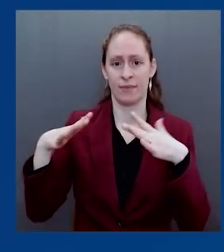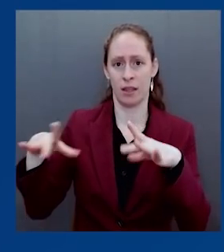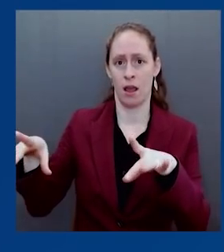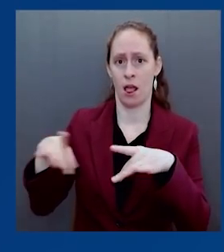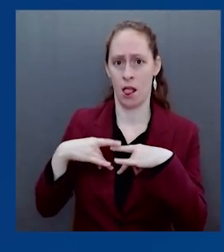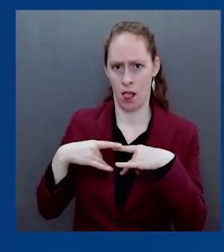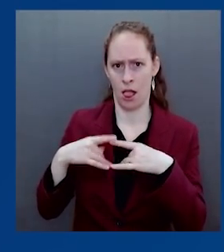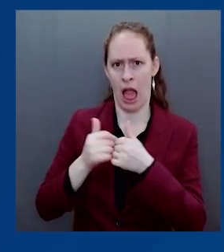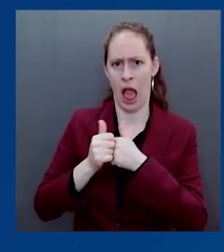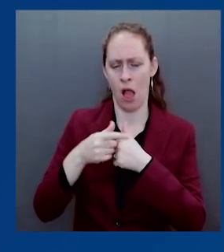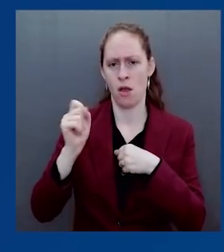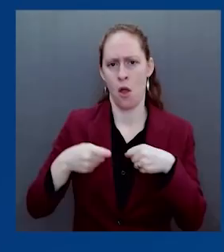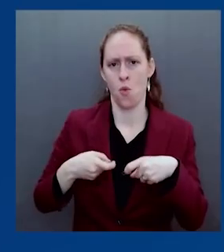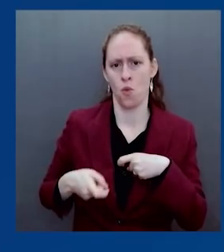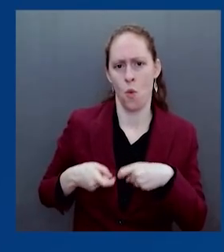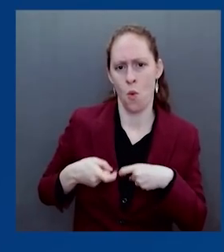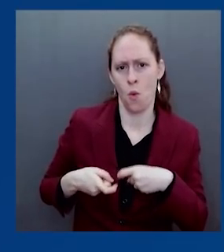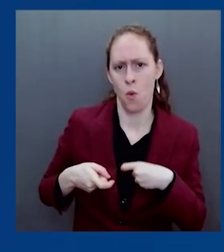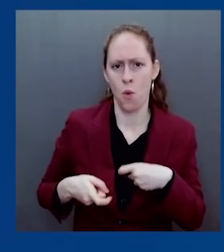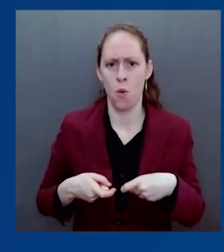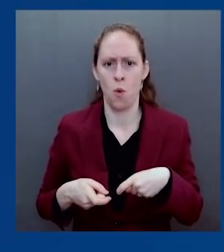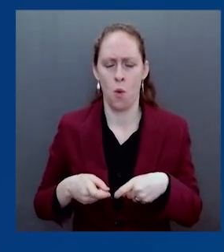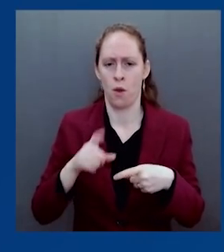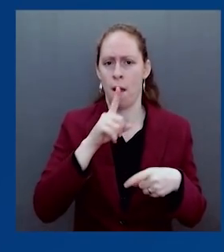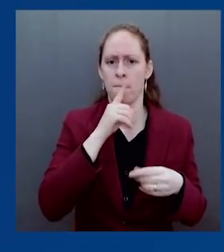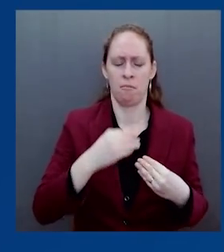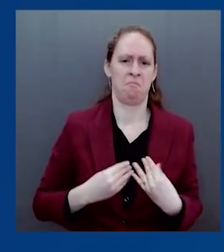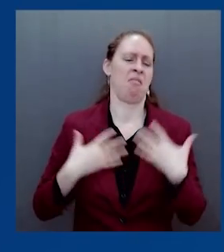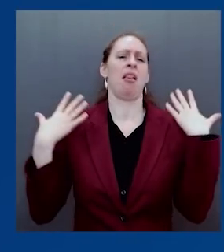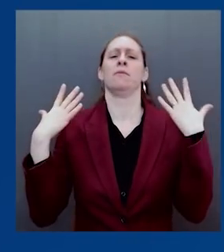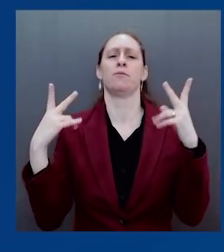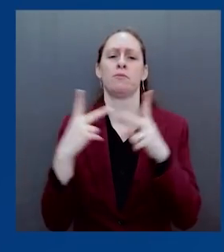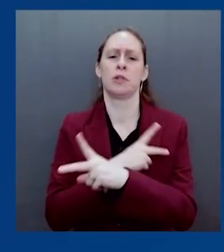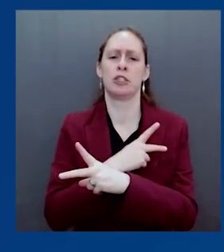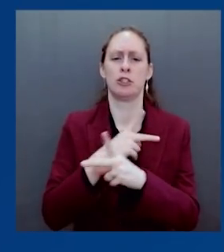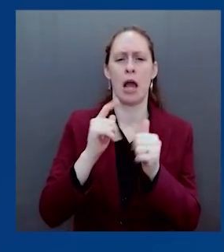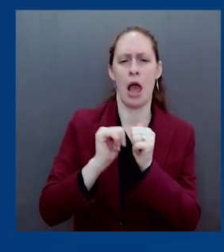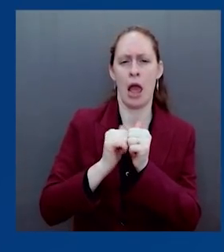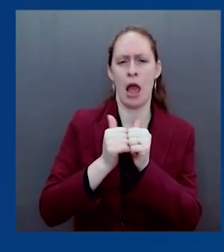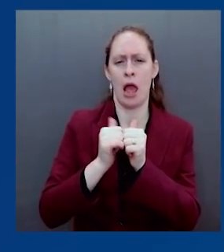by the therapies shown on this slide, such as dexamethasone, tocilizumab, baricitinib.